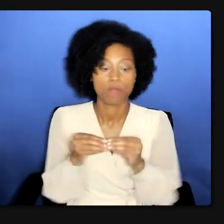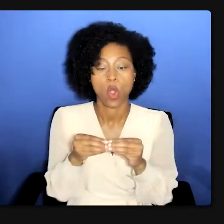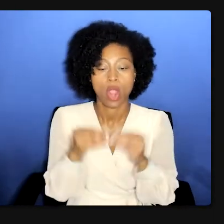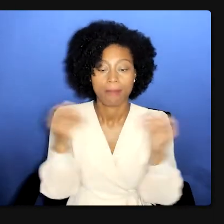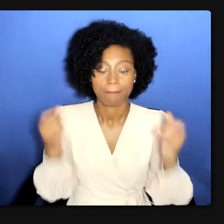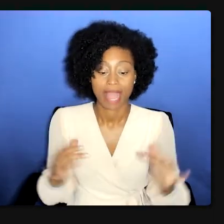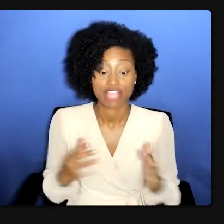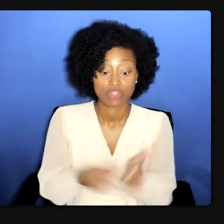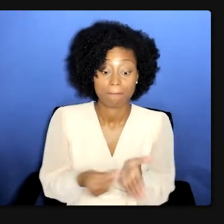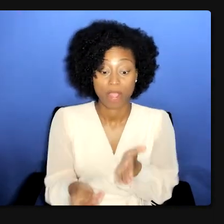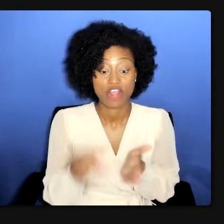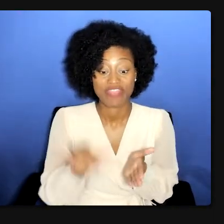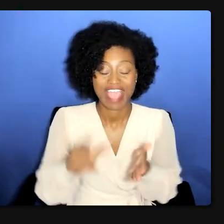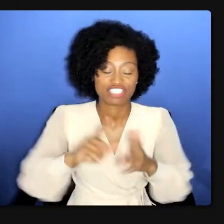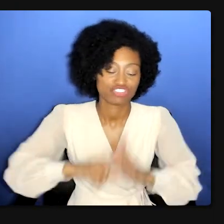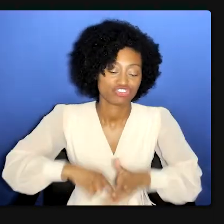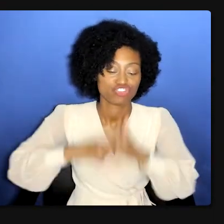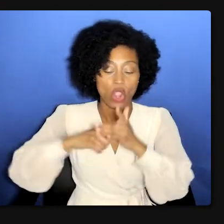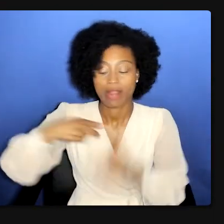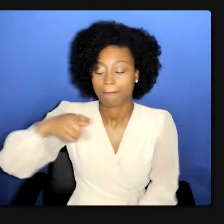to purchase that Starter Pack earlier,